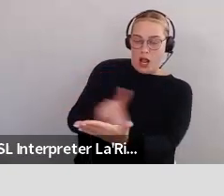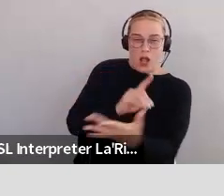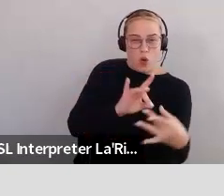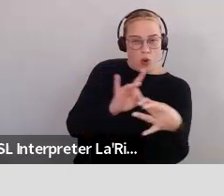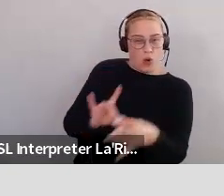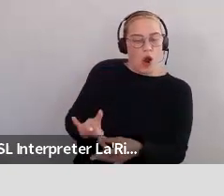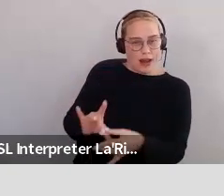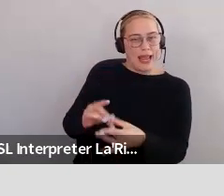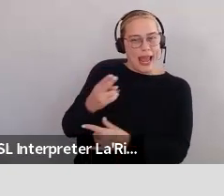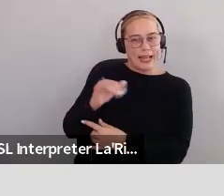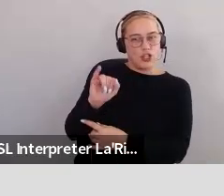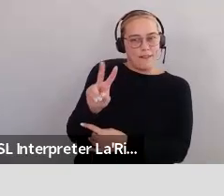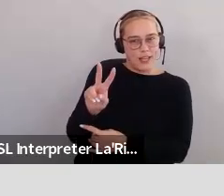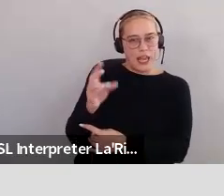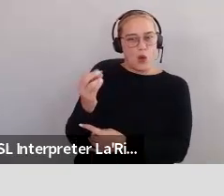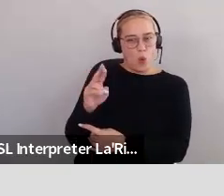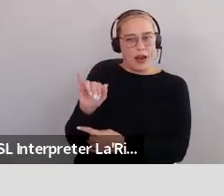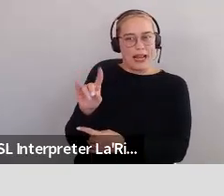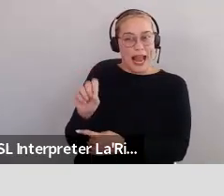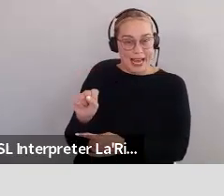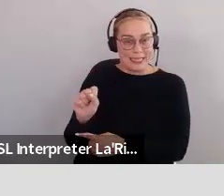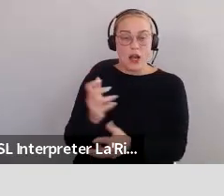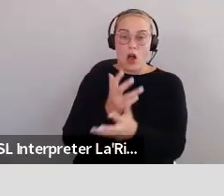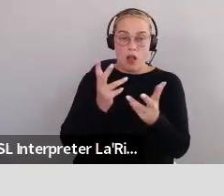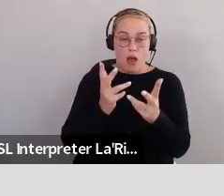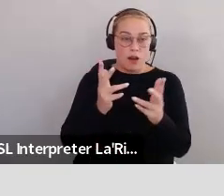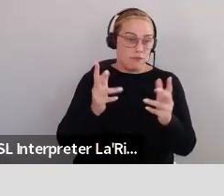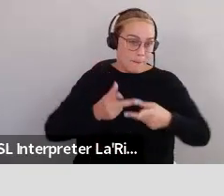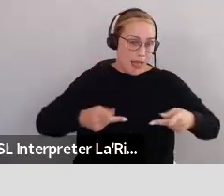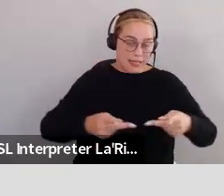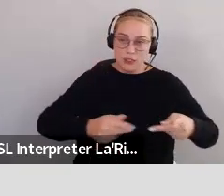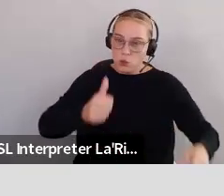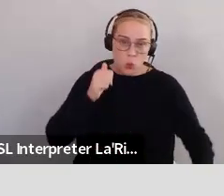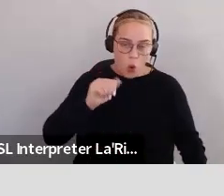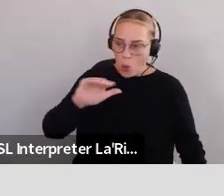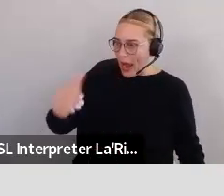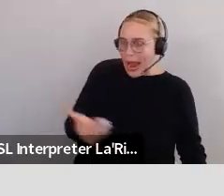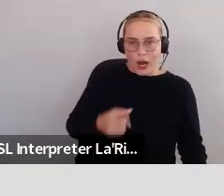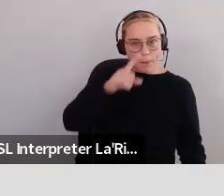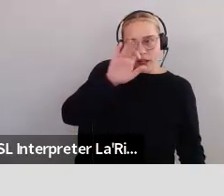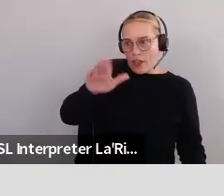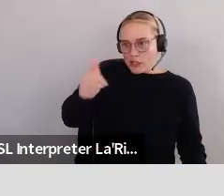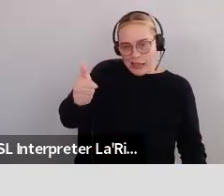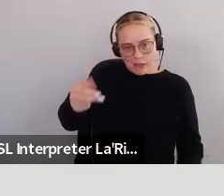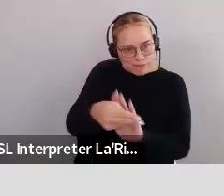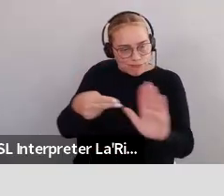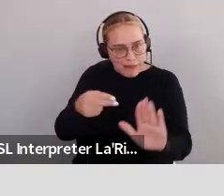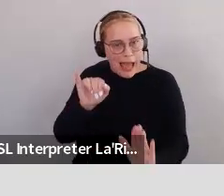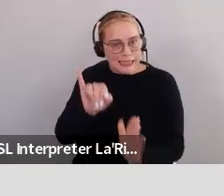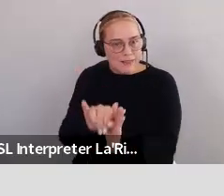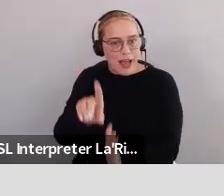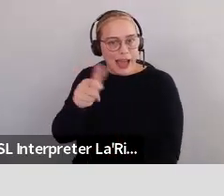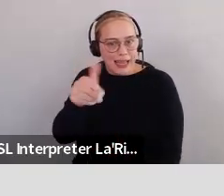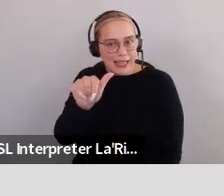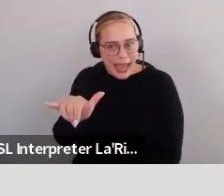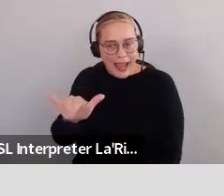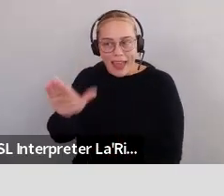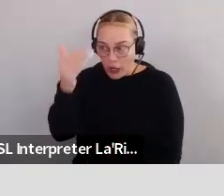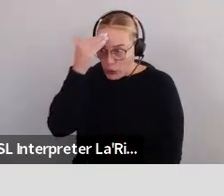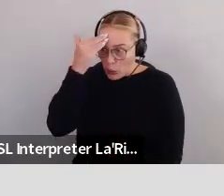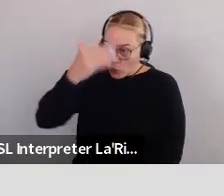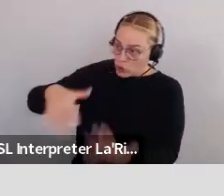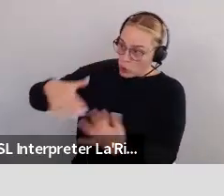and was even more direct than a lot of stigma around HIV and AIDS, so there